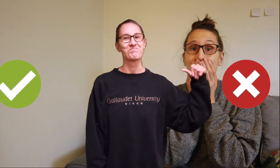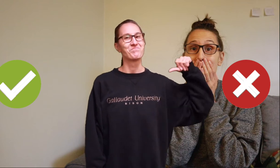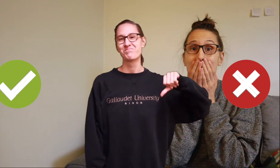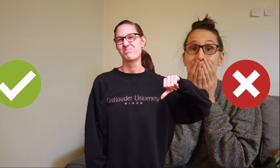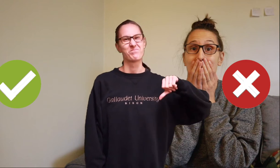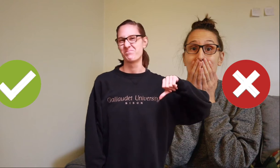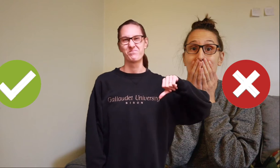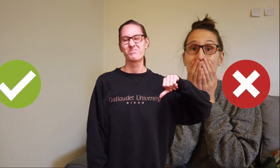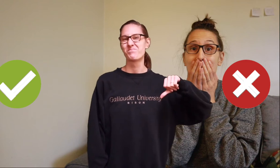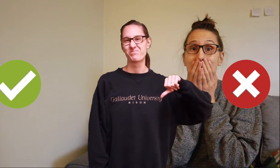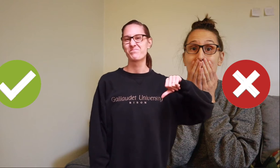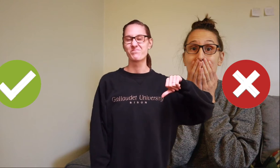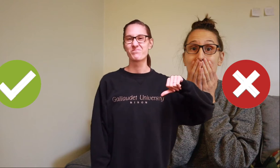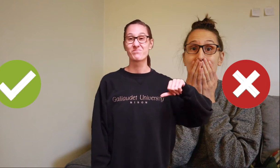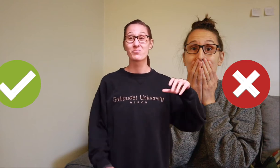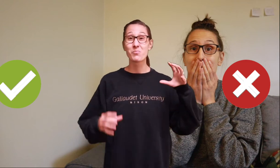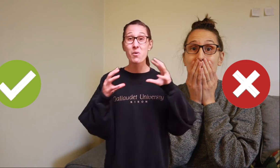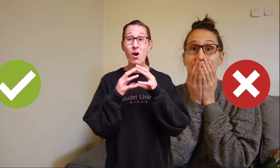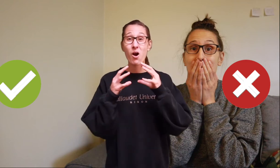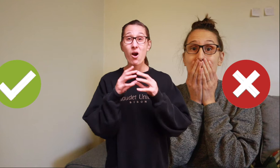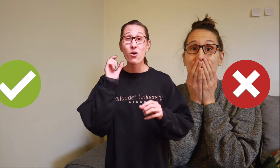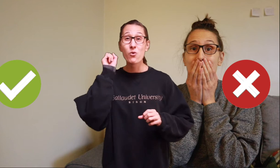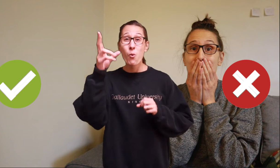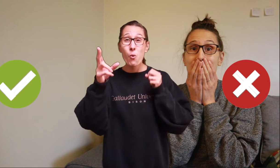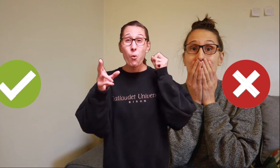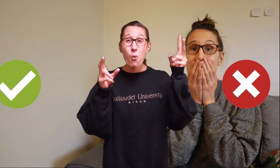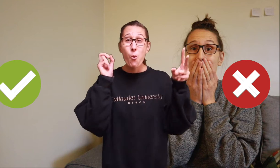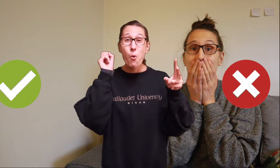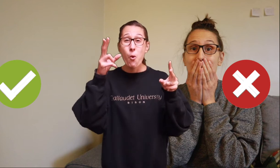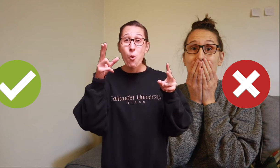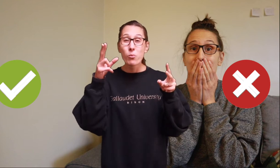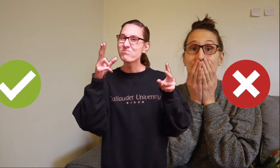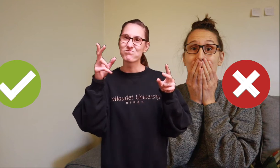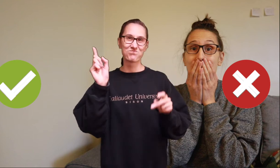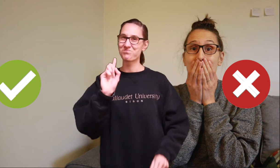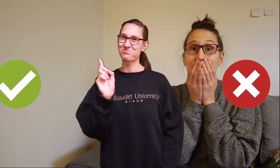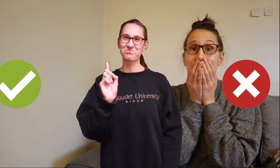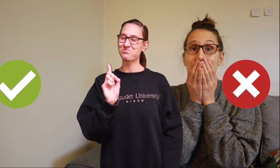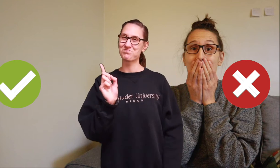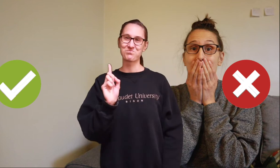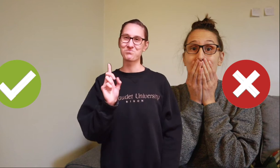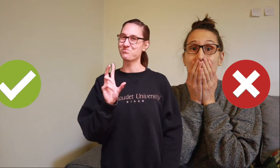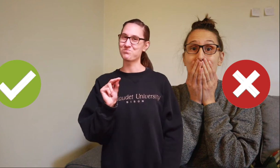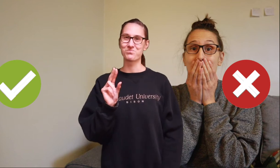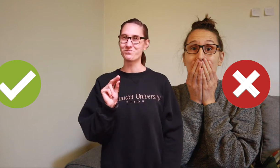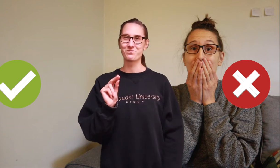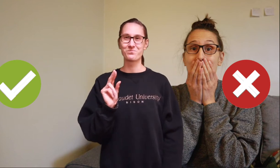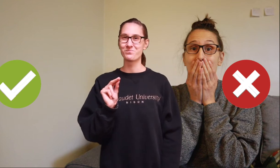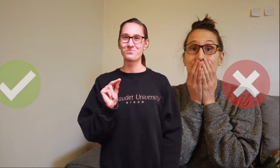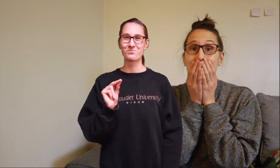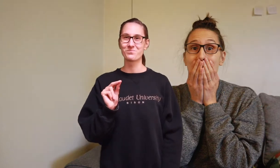Bad. Don't throw balls inside the house